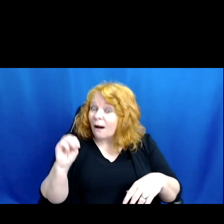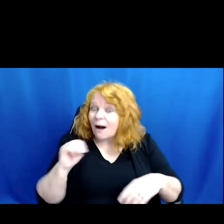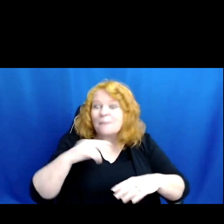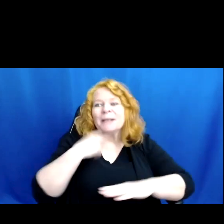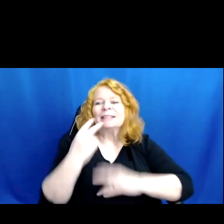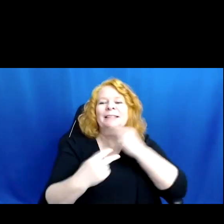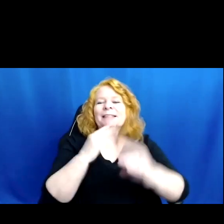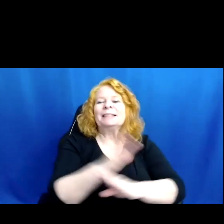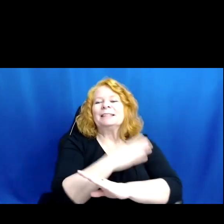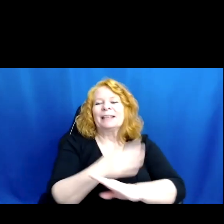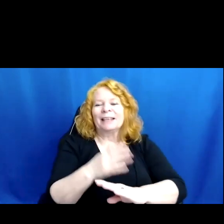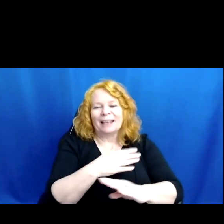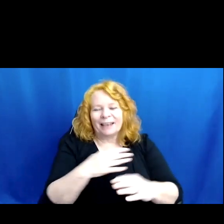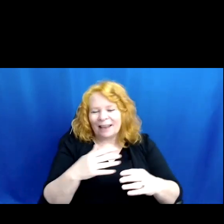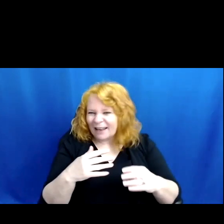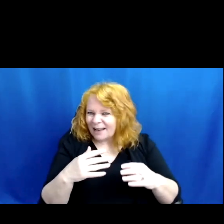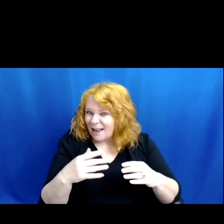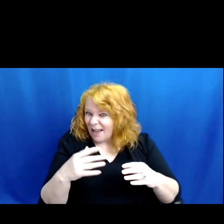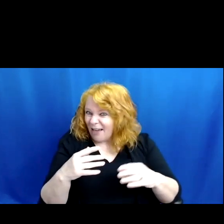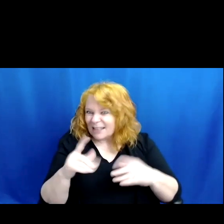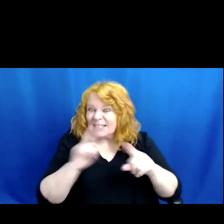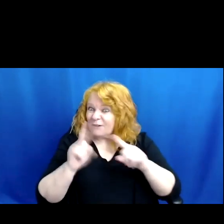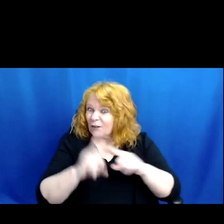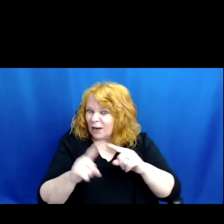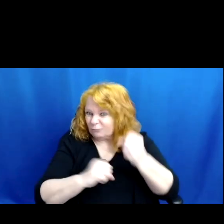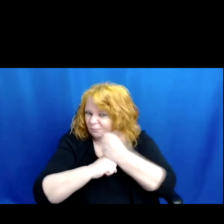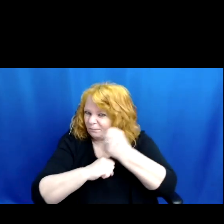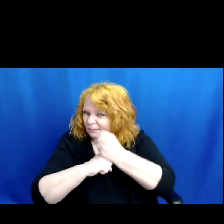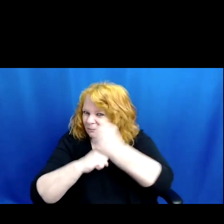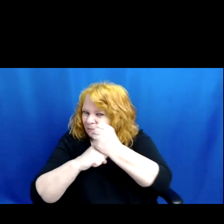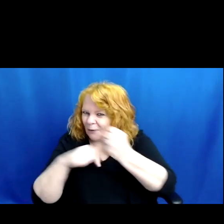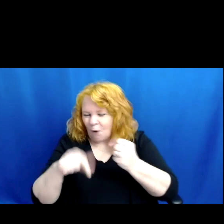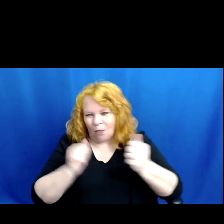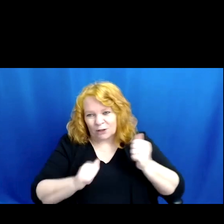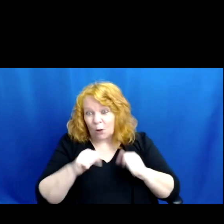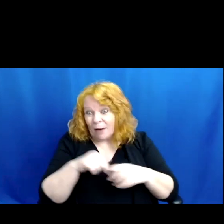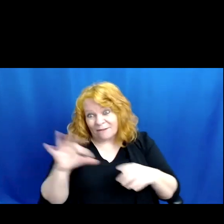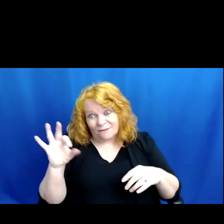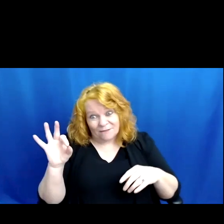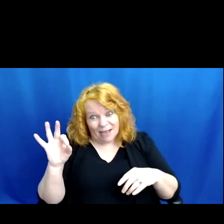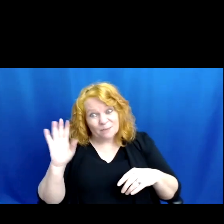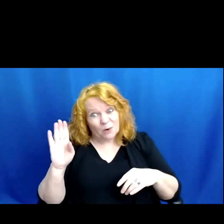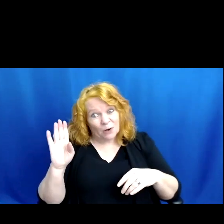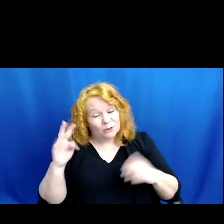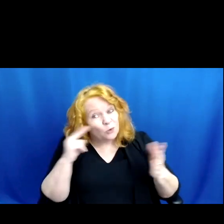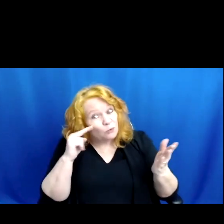I am giving you structured support to the show in the Facebook page every day and along